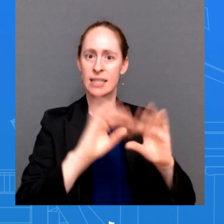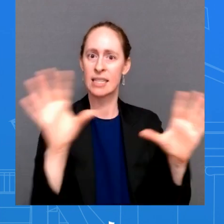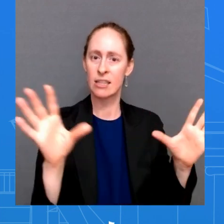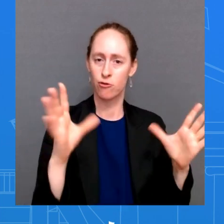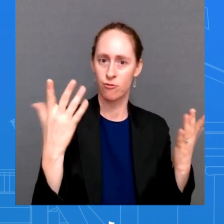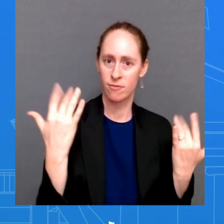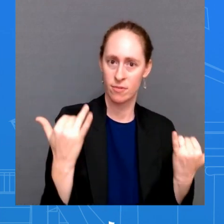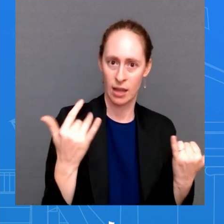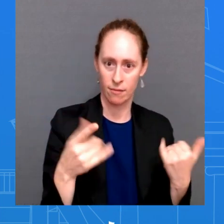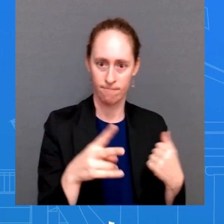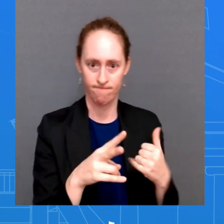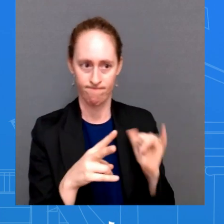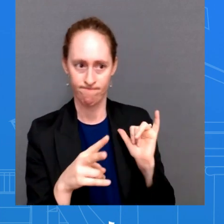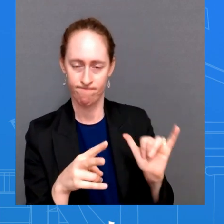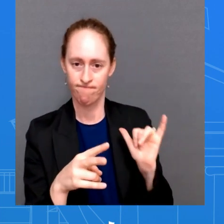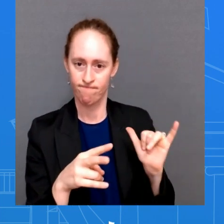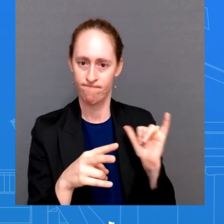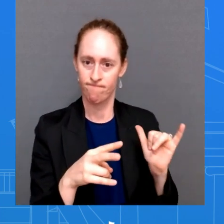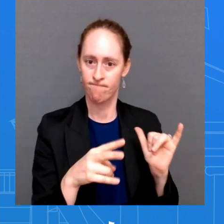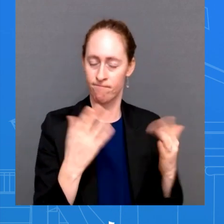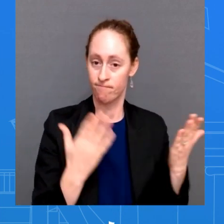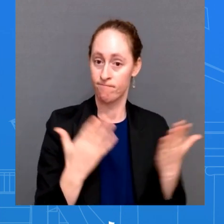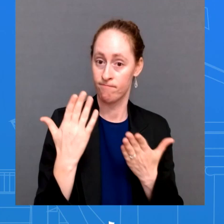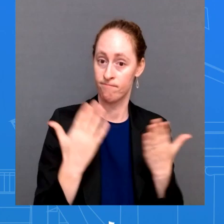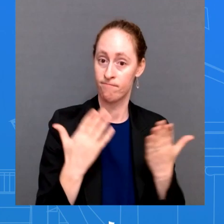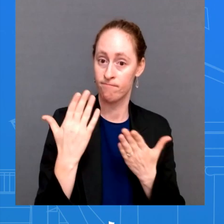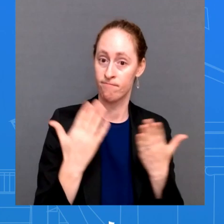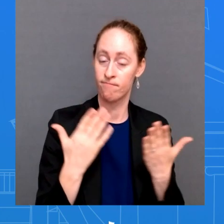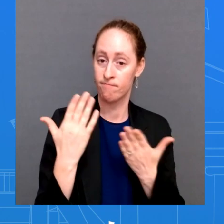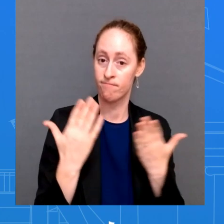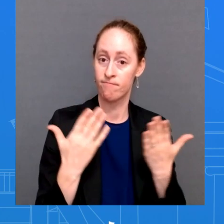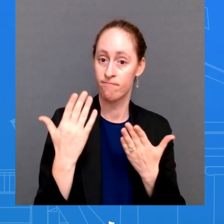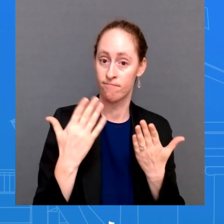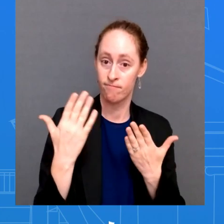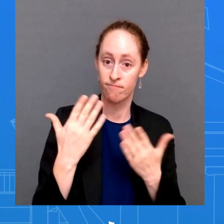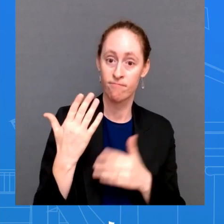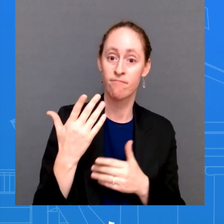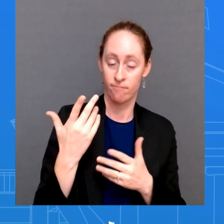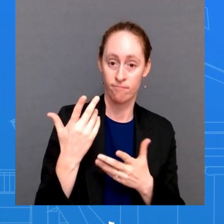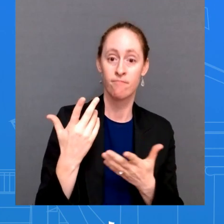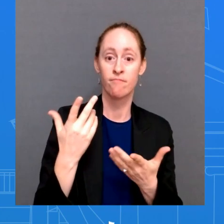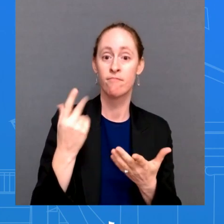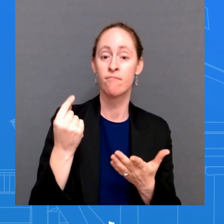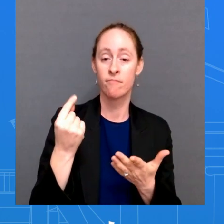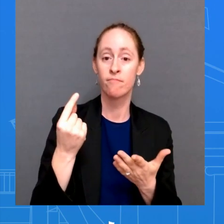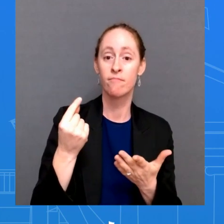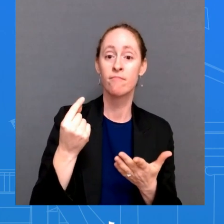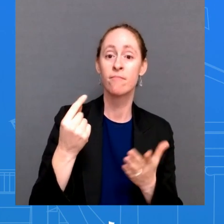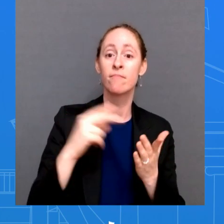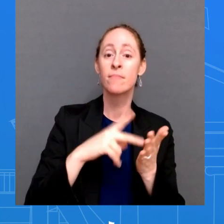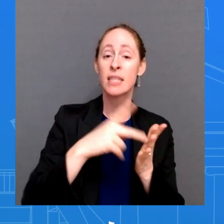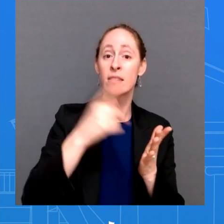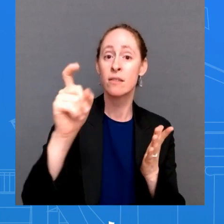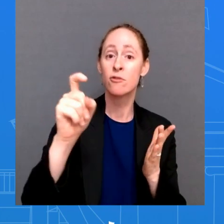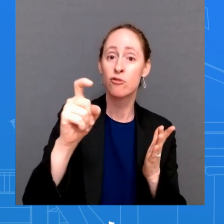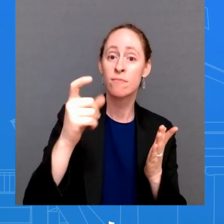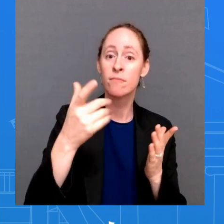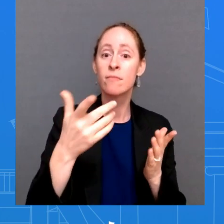you know, the Hyde Amendment is law. And we're going to -- we're going to follow that law. So I'm not going to get into more than that.